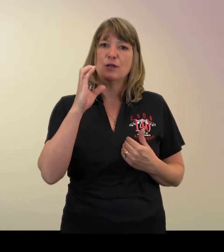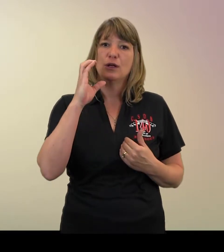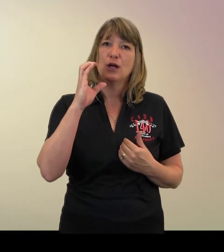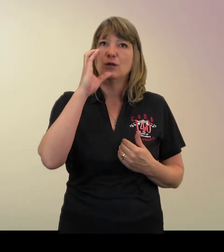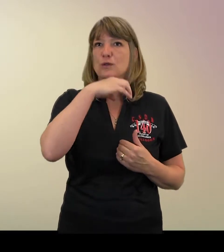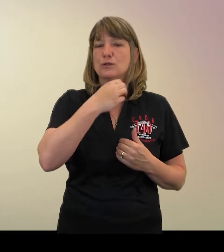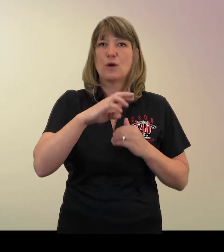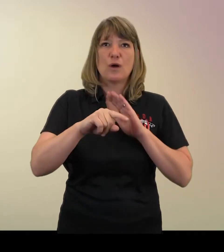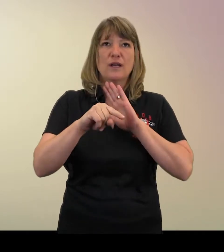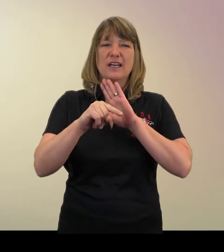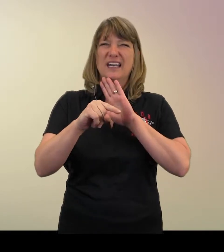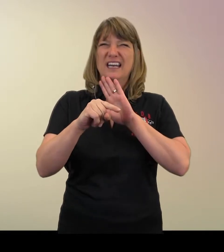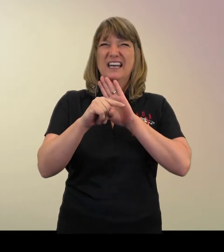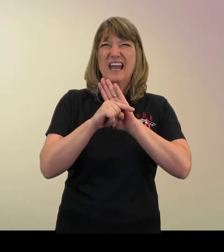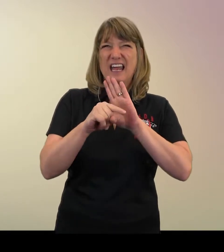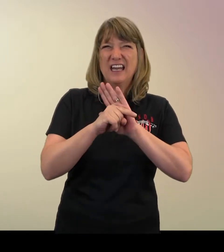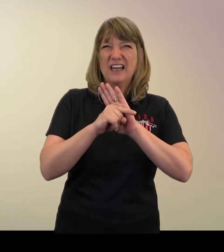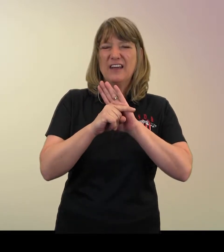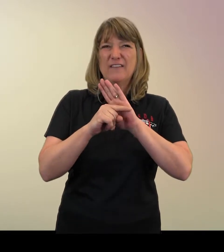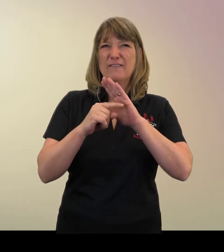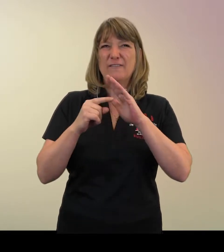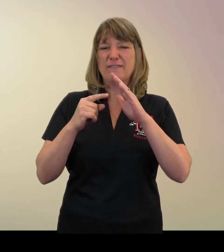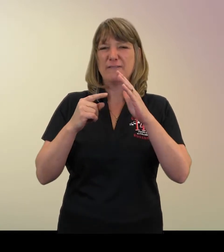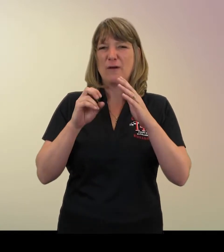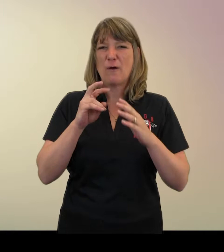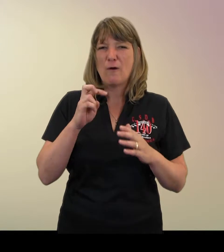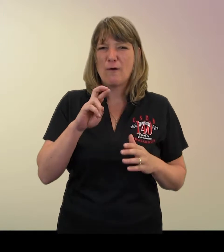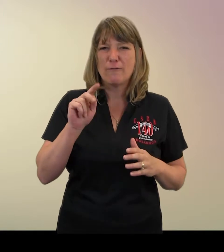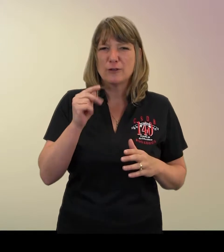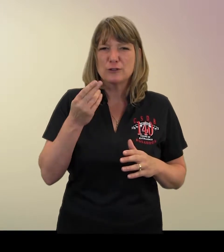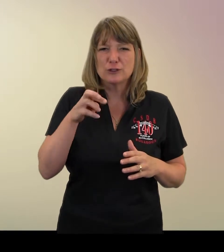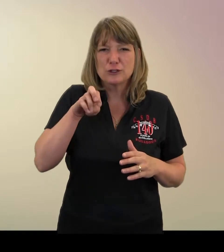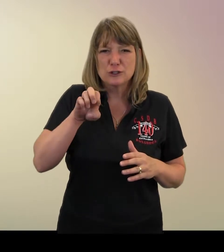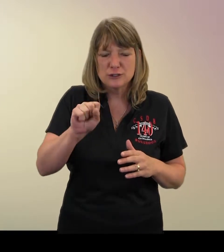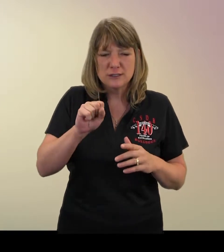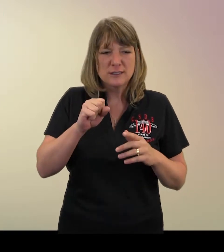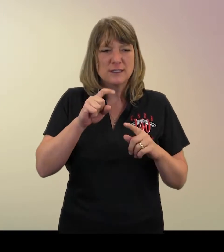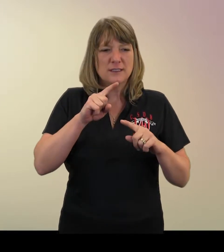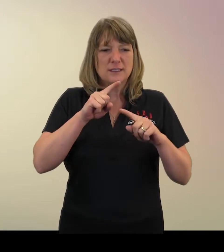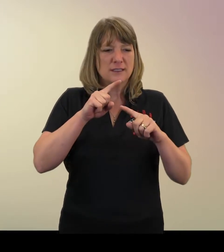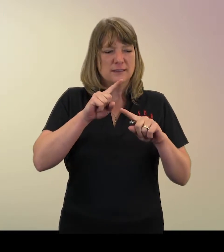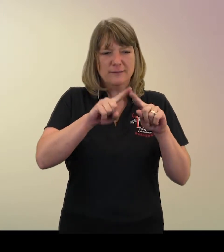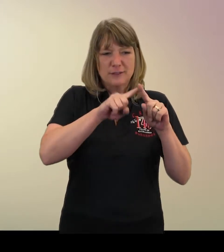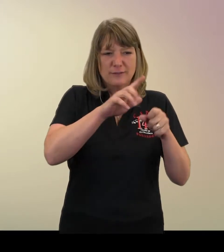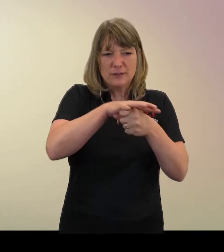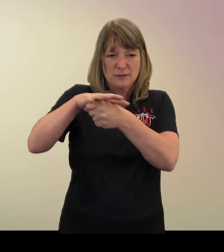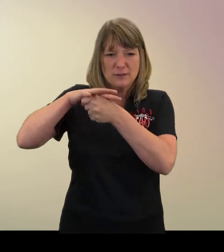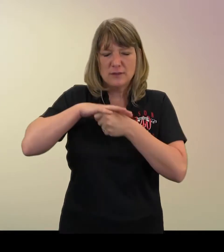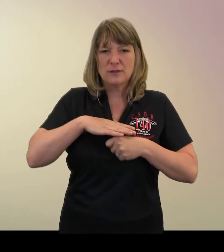negative social overtures too excessively frequently across several different contexts.